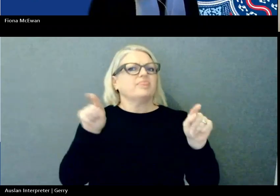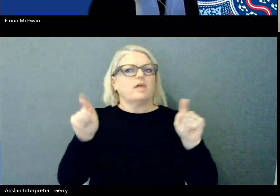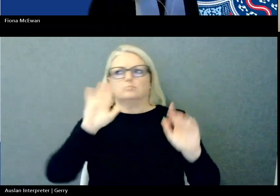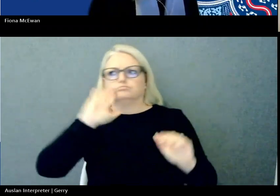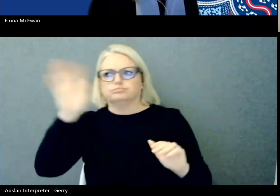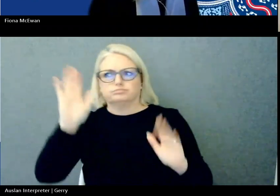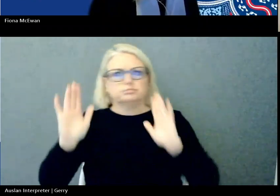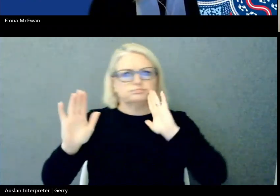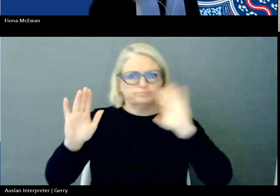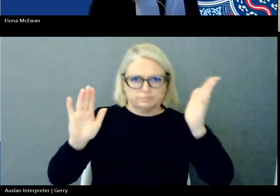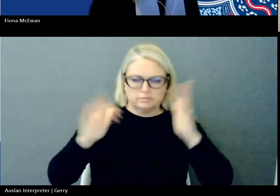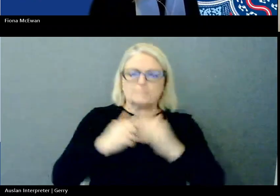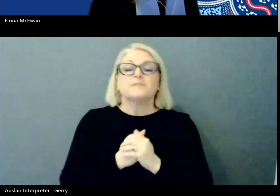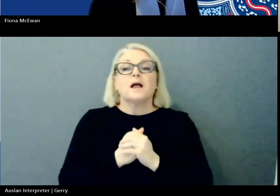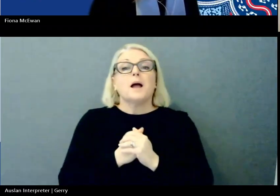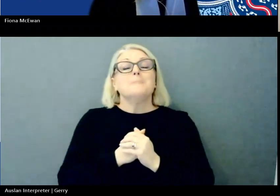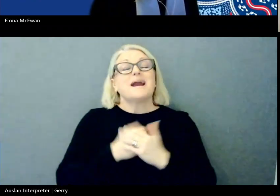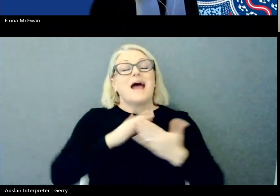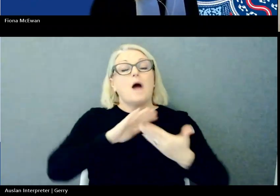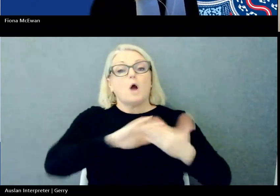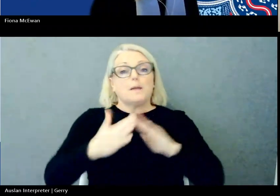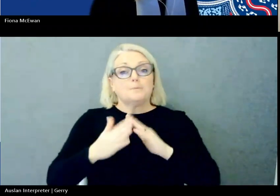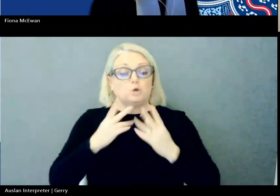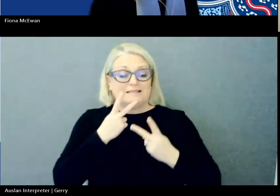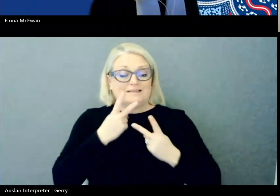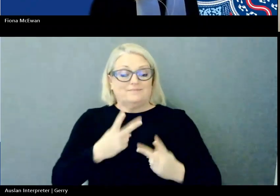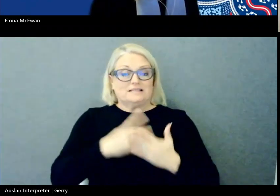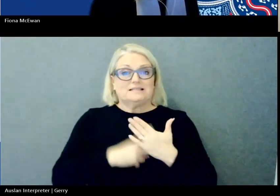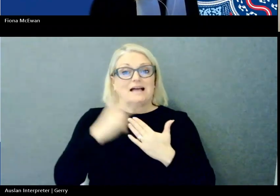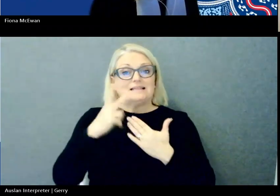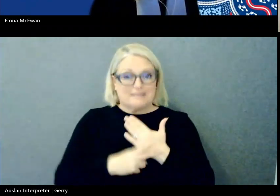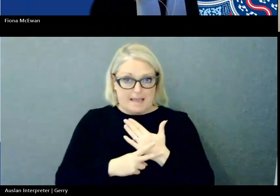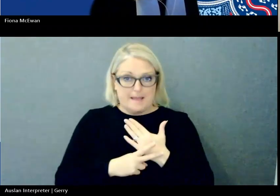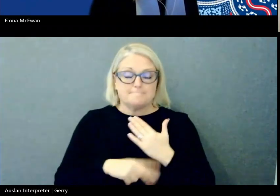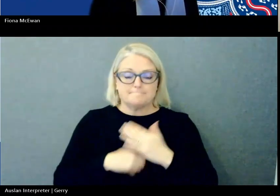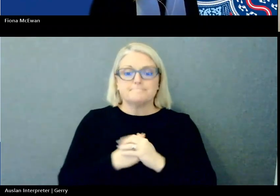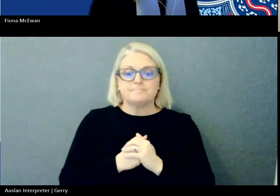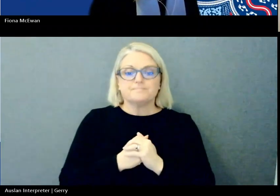So, the community visitor scheme essentially is independent ministerial appointees